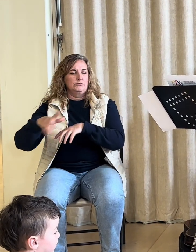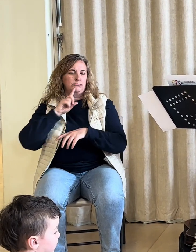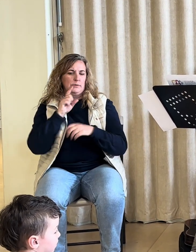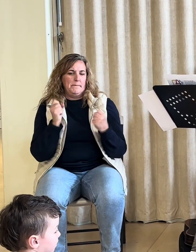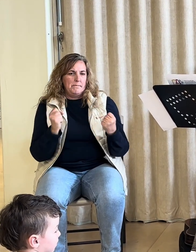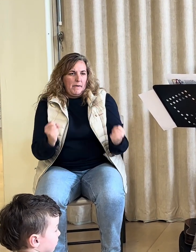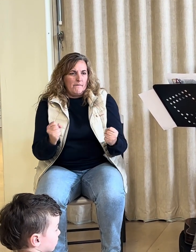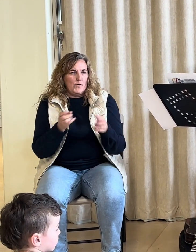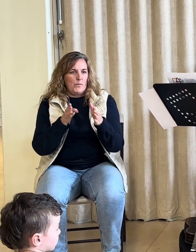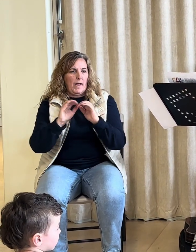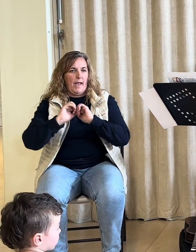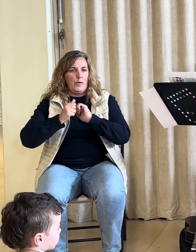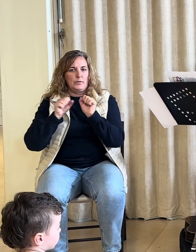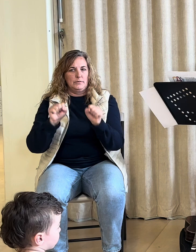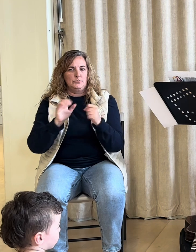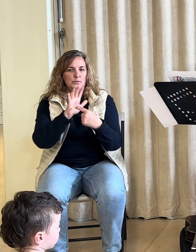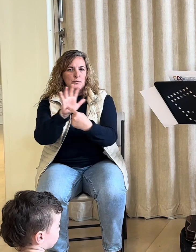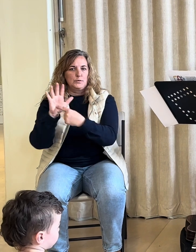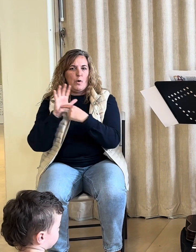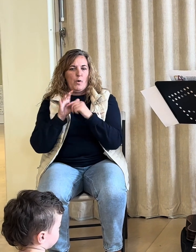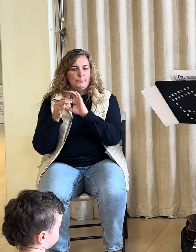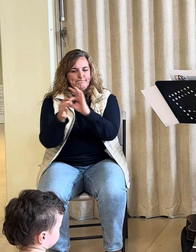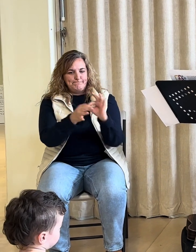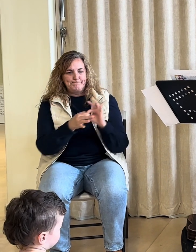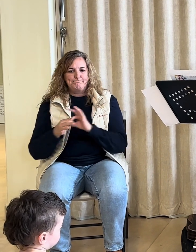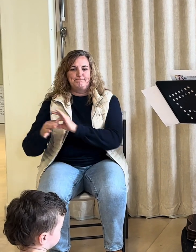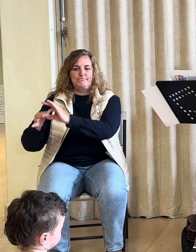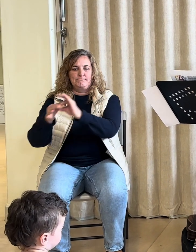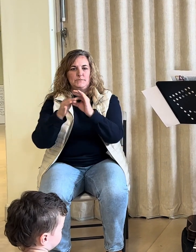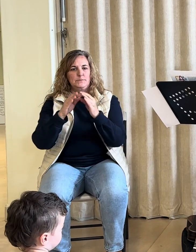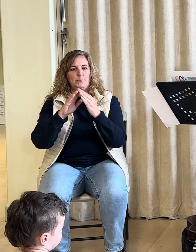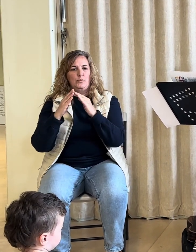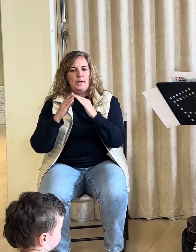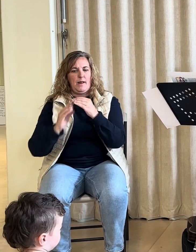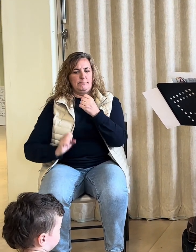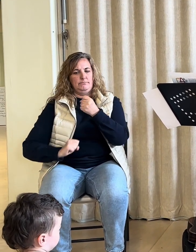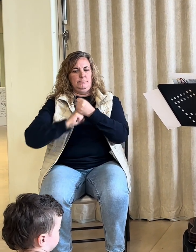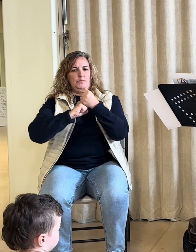show our togetherness as a community, and to stand up for our rights, and to say that we